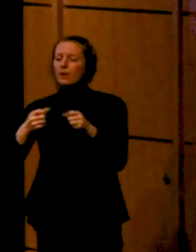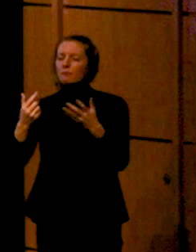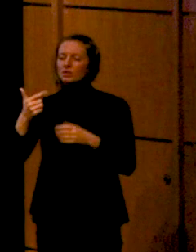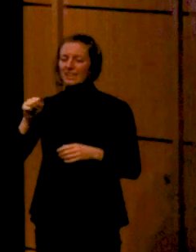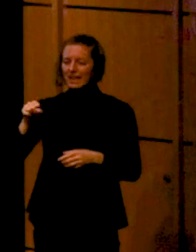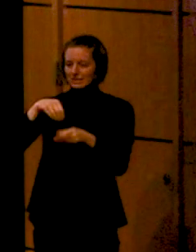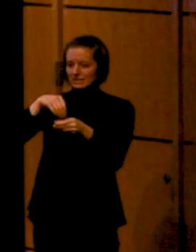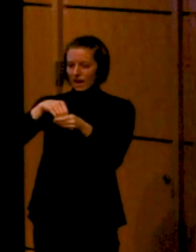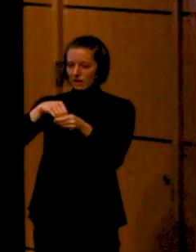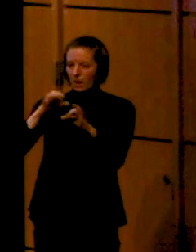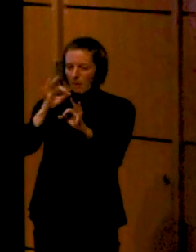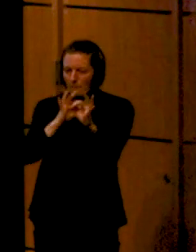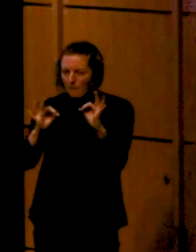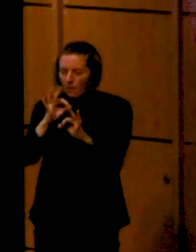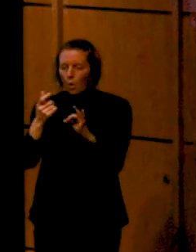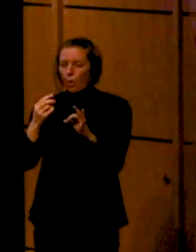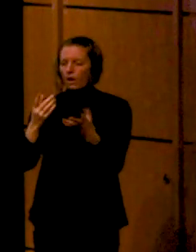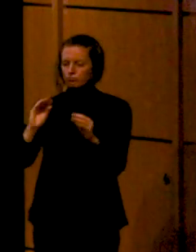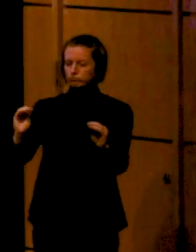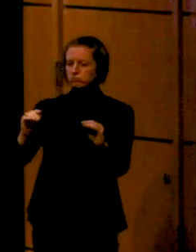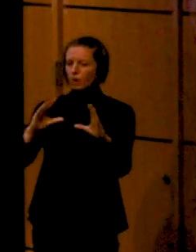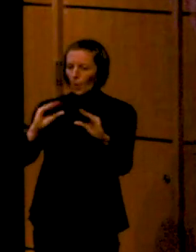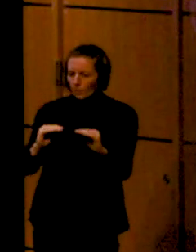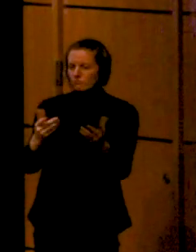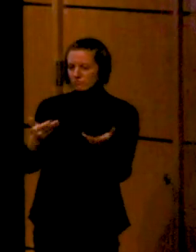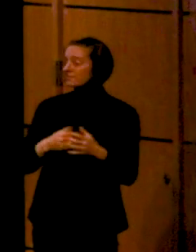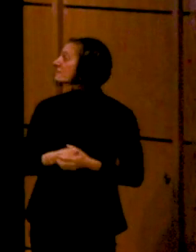One thing that I did not understand the Condor Bowl is one of my favorite things and has